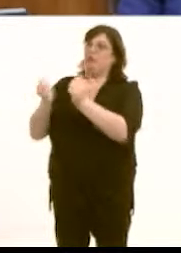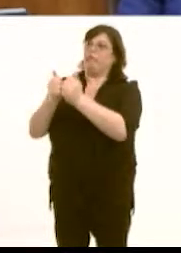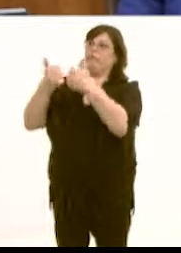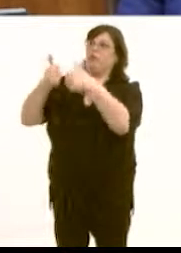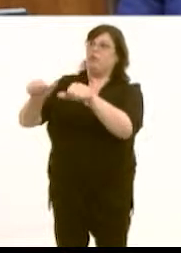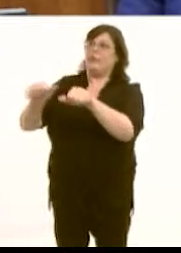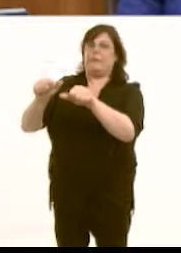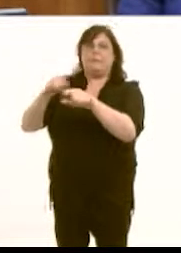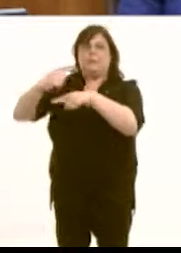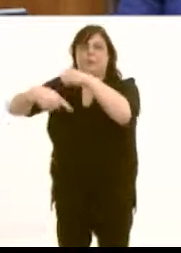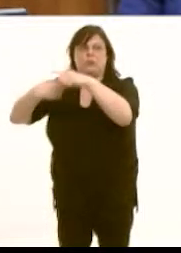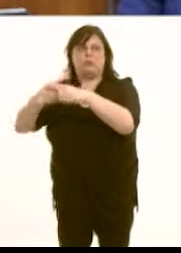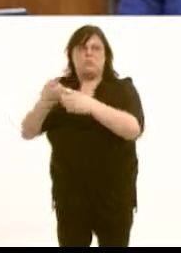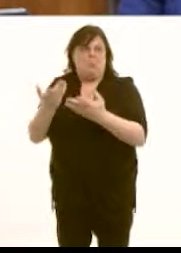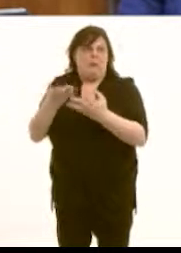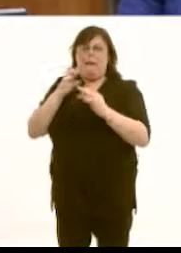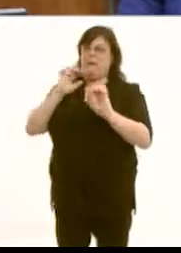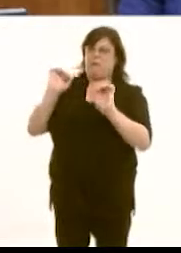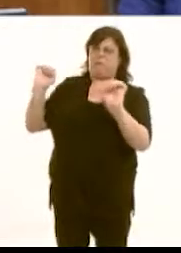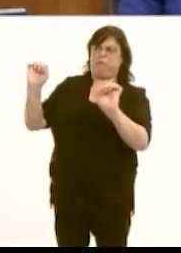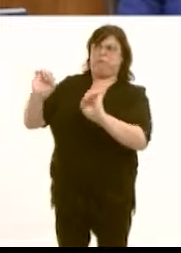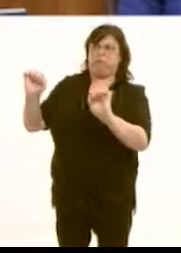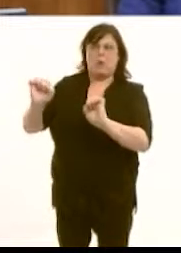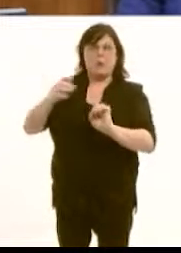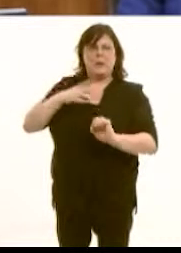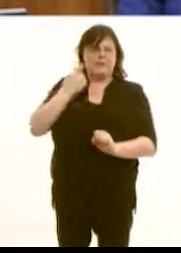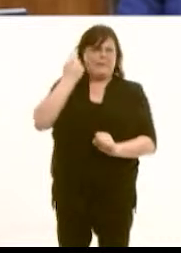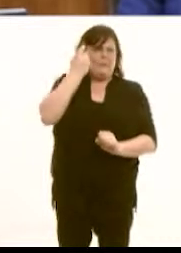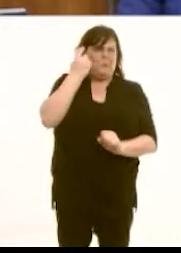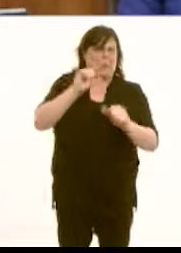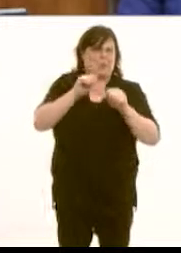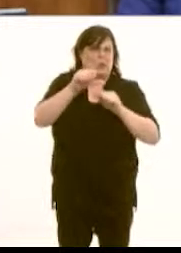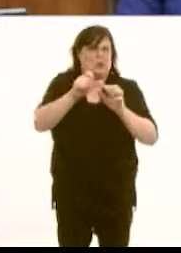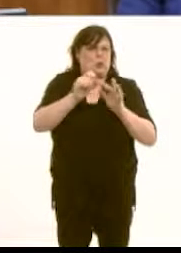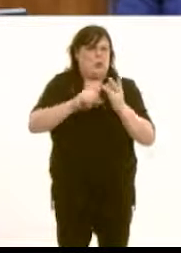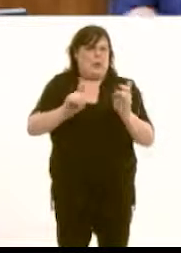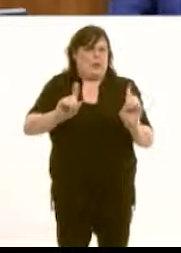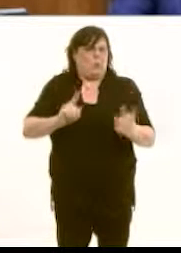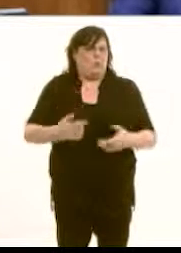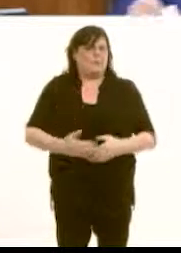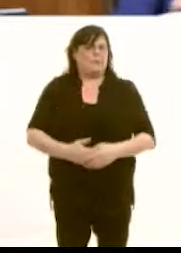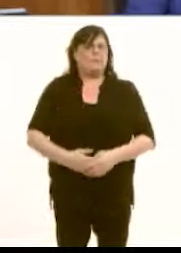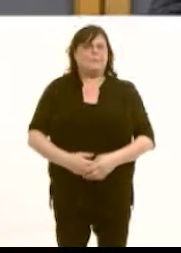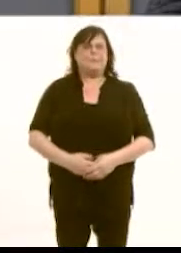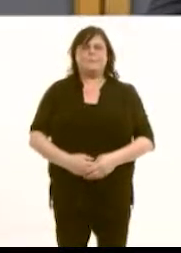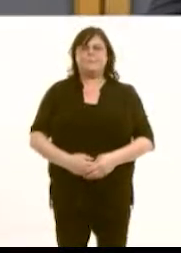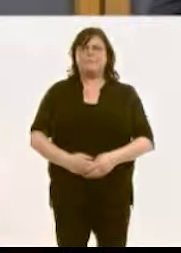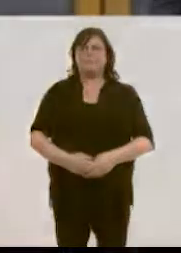If that is not delivered, then weíll have to consider what steps to take next. Y Llywydd / The Presiding Officer: Thank you, First Minister.